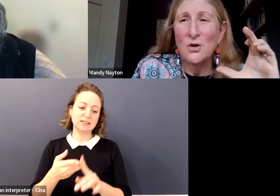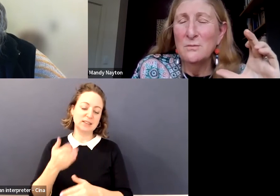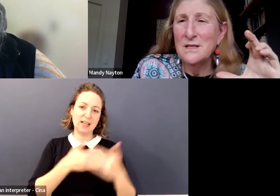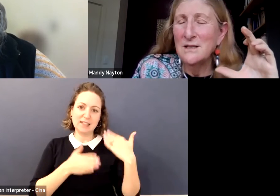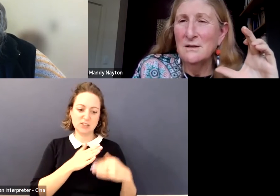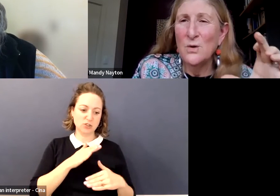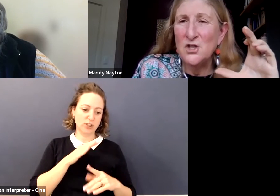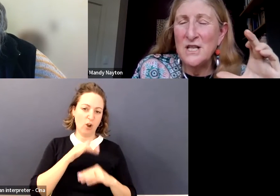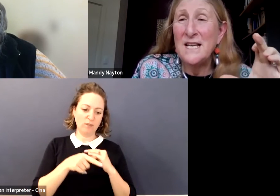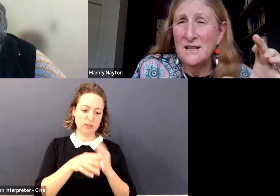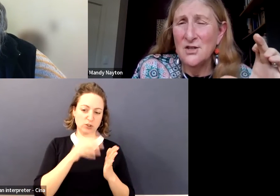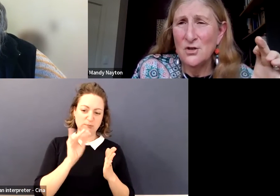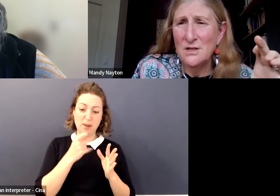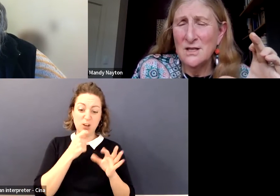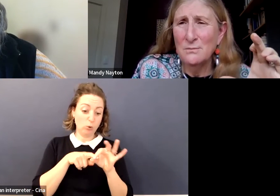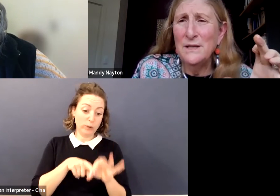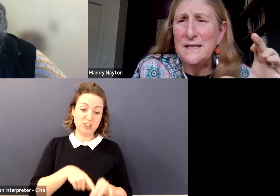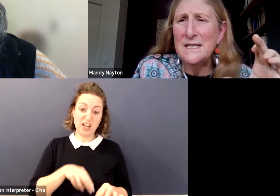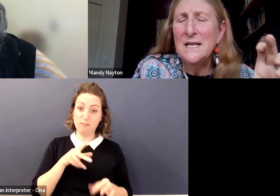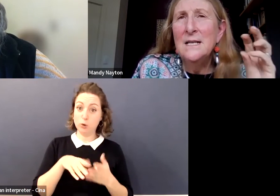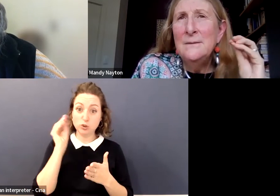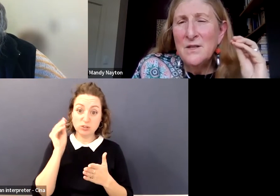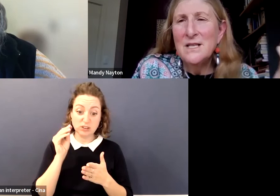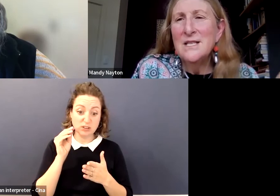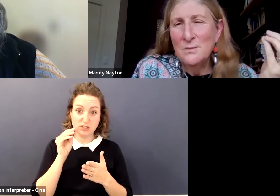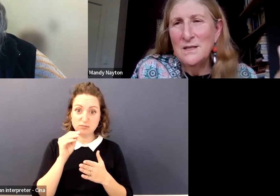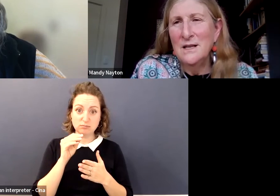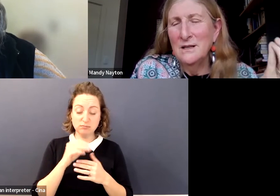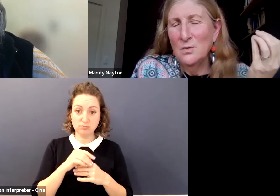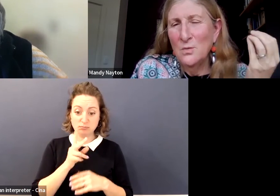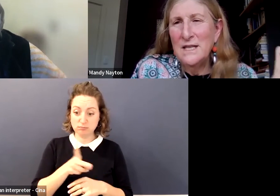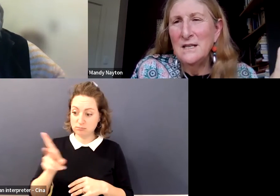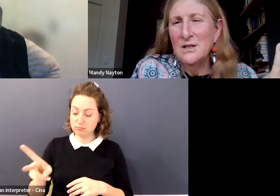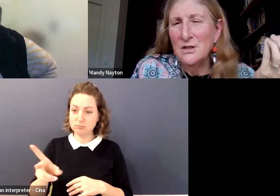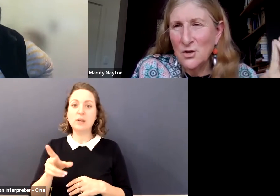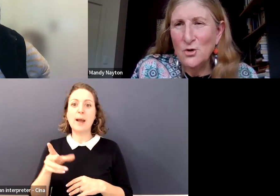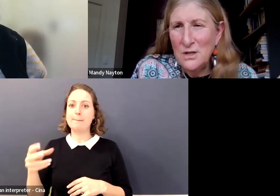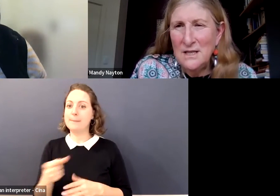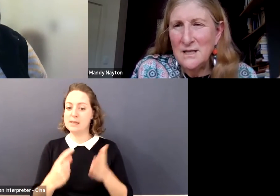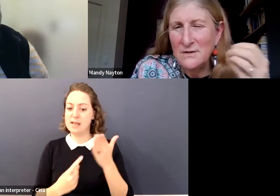documented little questionnaire that students complete needs to be done within two years of